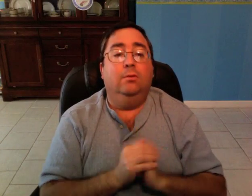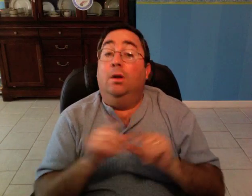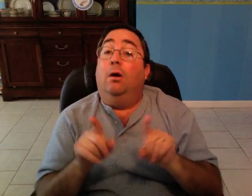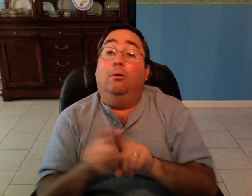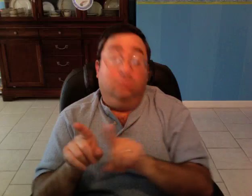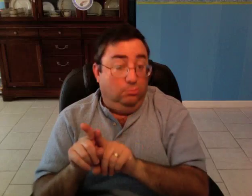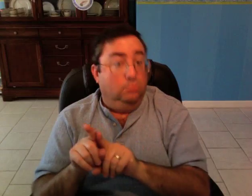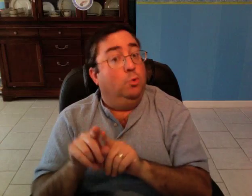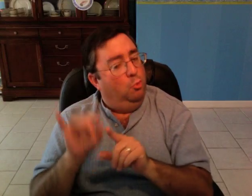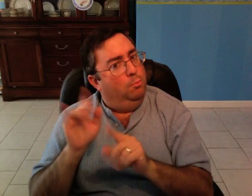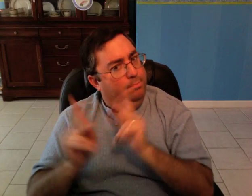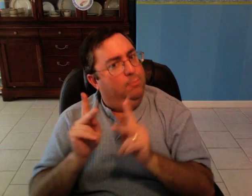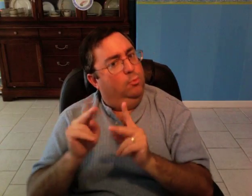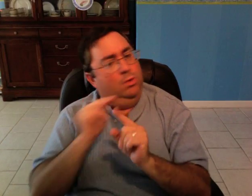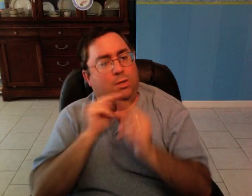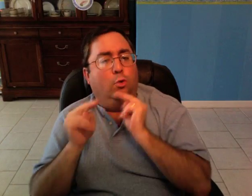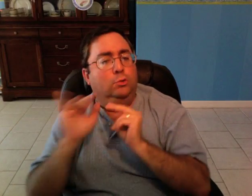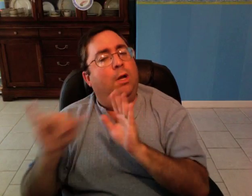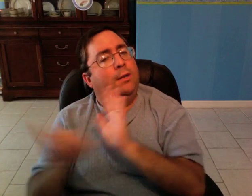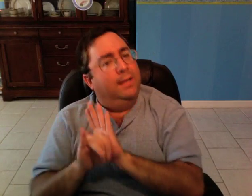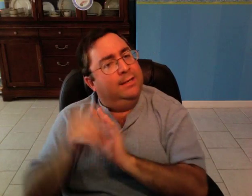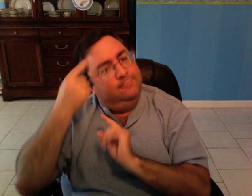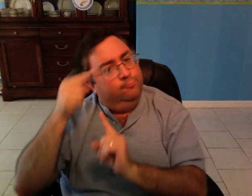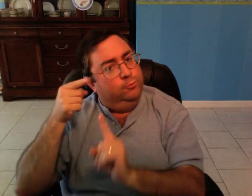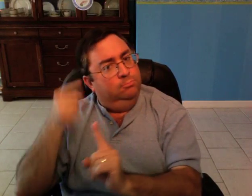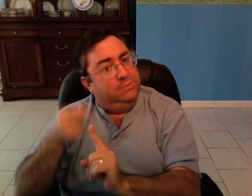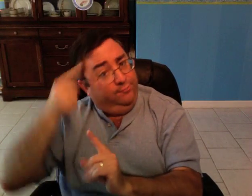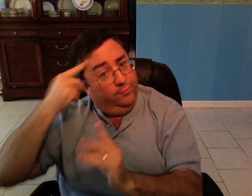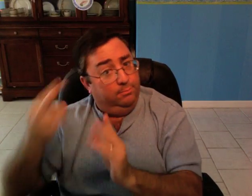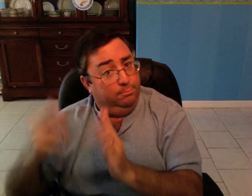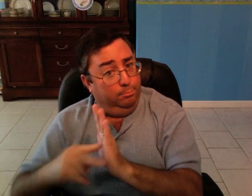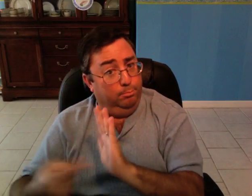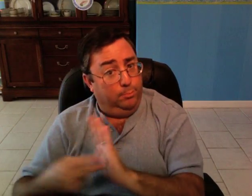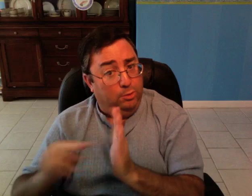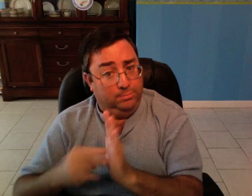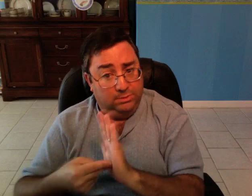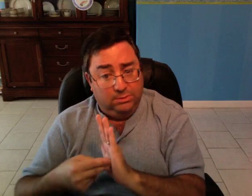People also negotiate identity for specific purposes.